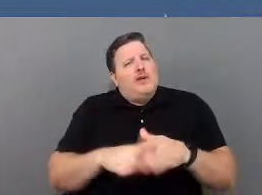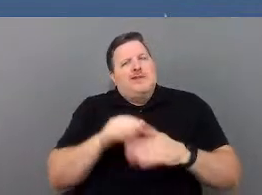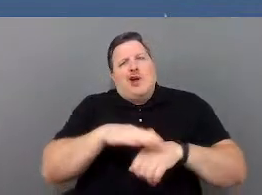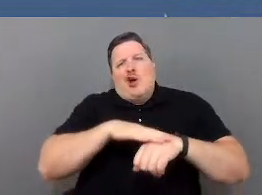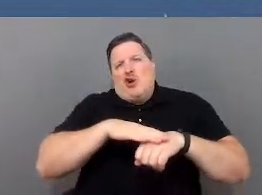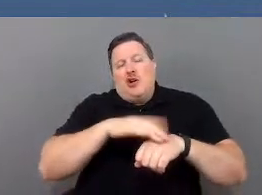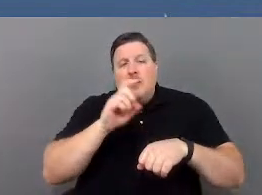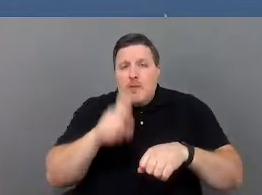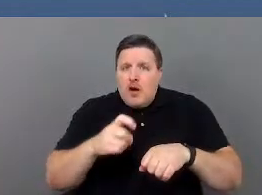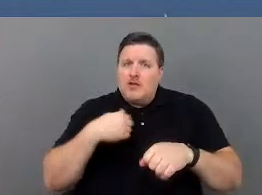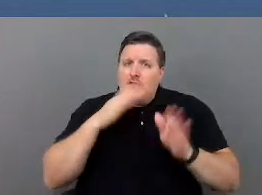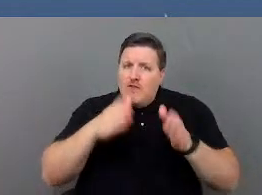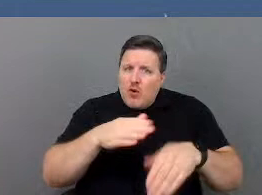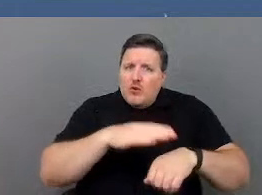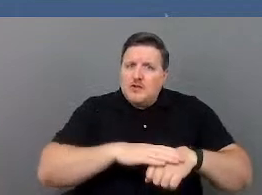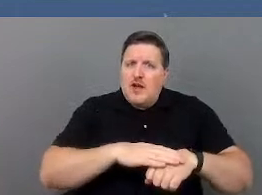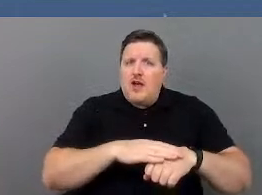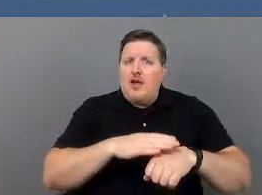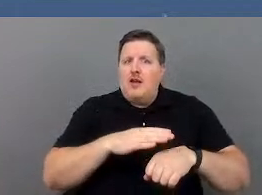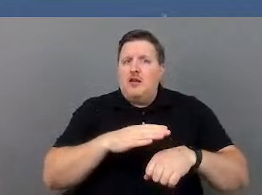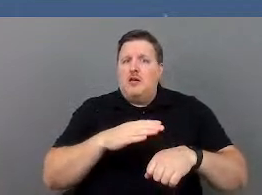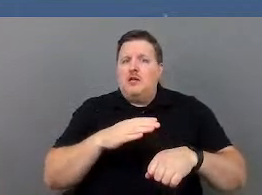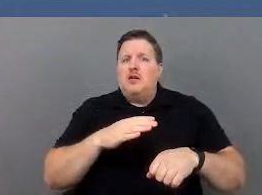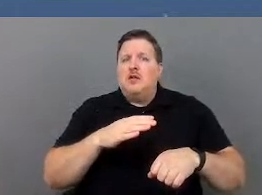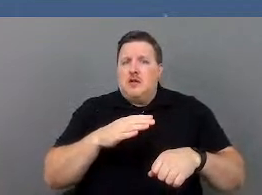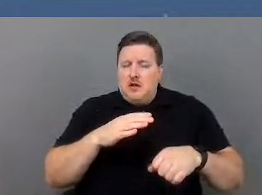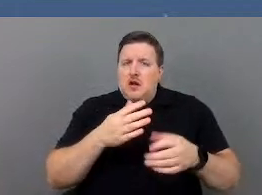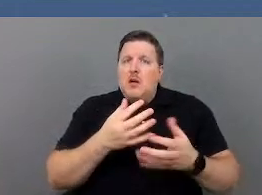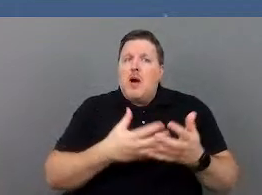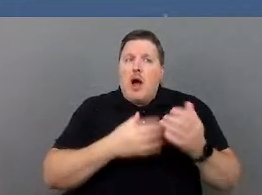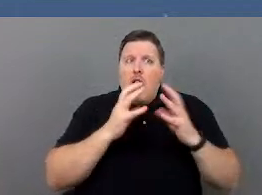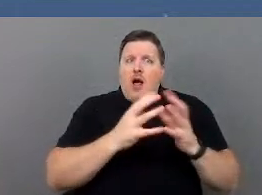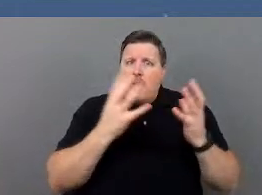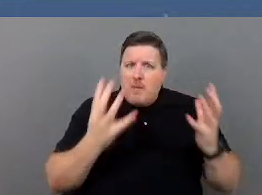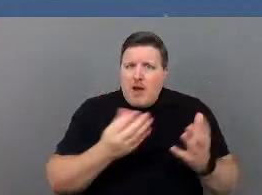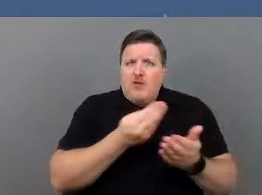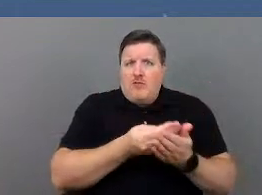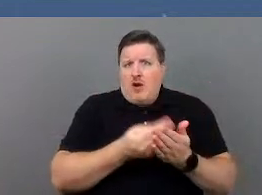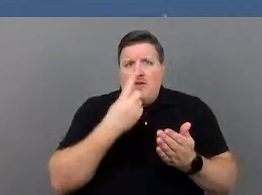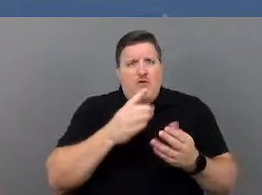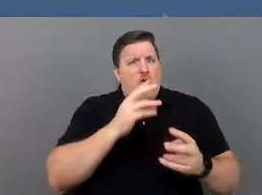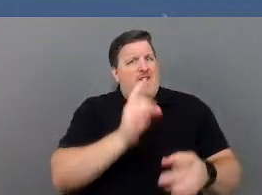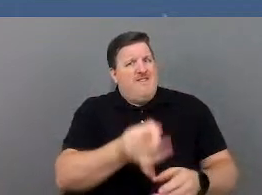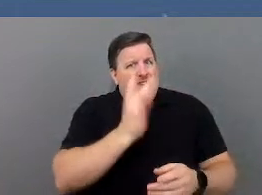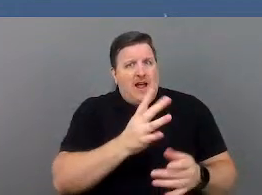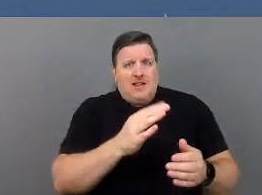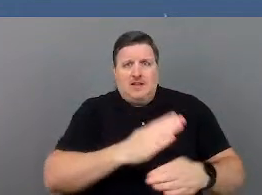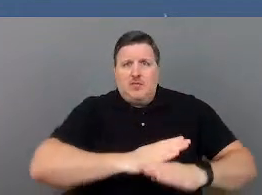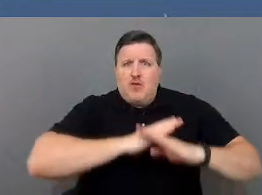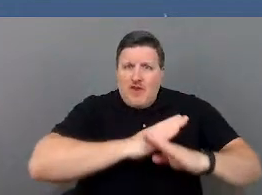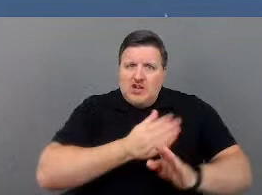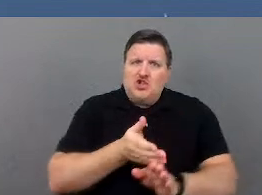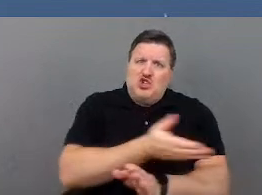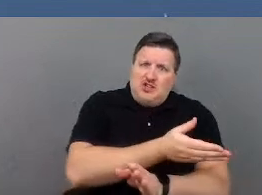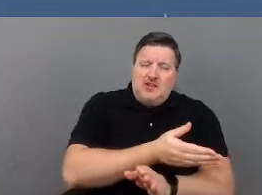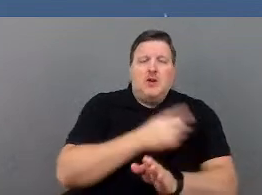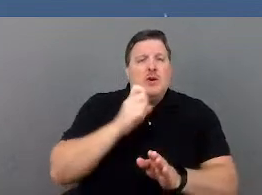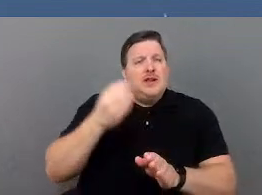WE NEED TO FOCUS ON -- WE NEED TO FOCUS A SIGNIFICANT AMOUNT OF MONEY ON VIOLENCE PREVENTION. WE NEED FUNDING FOR MENTAL HEALTH WORKERS, SOCIAL WORKERS,